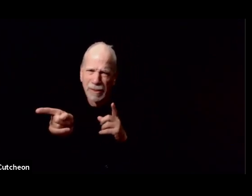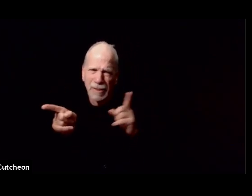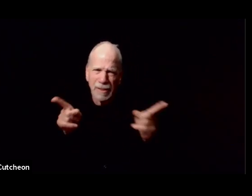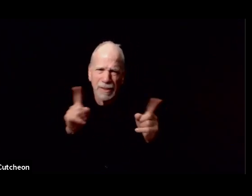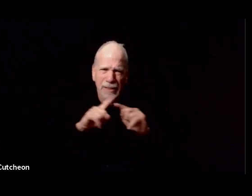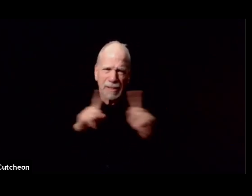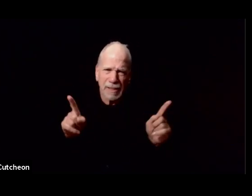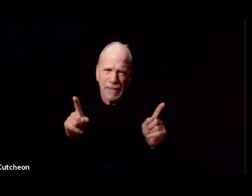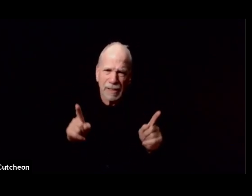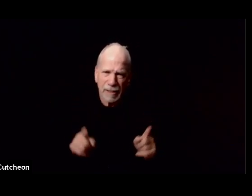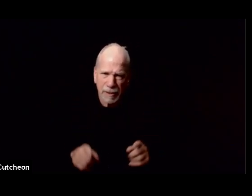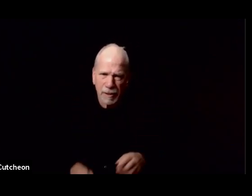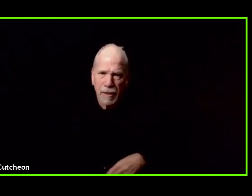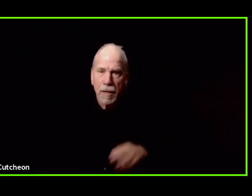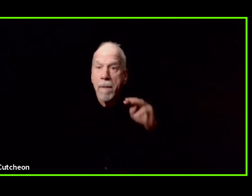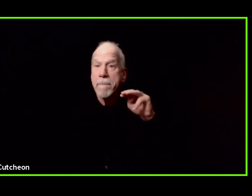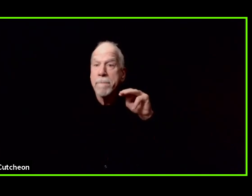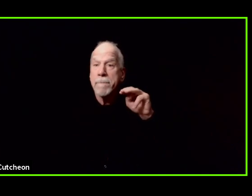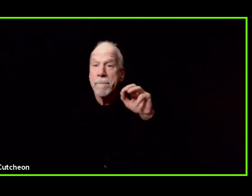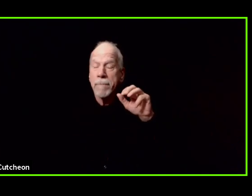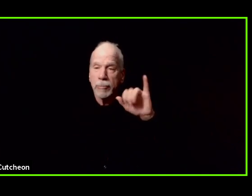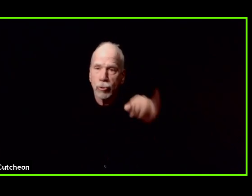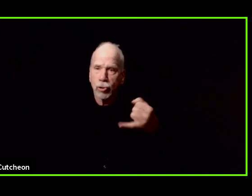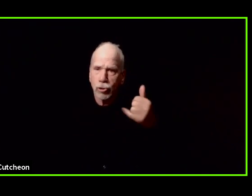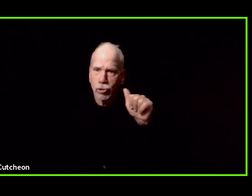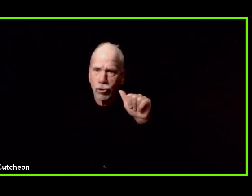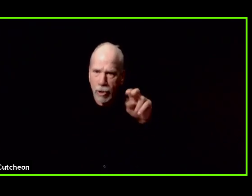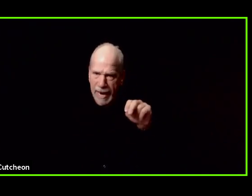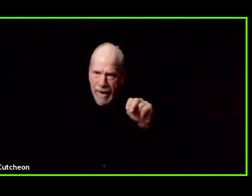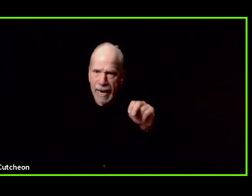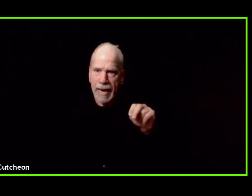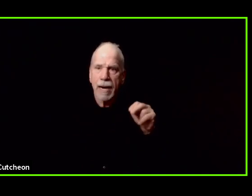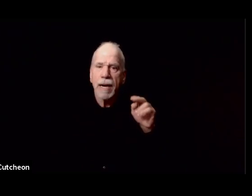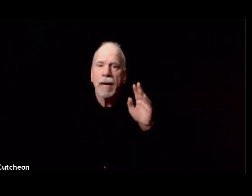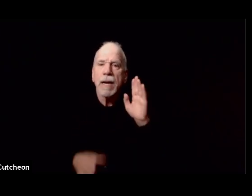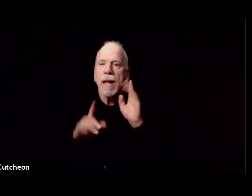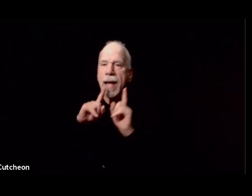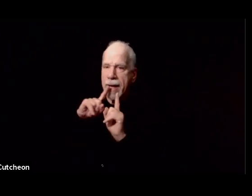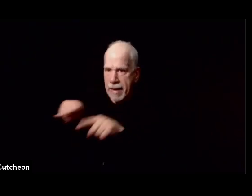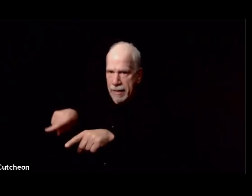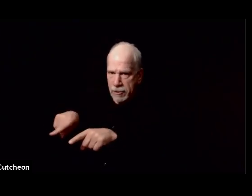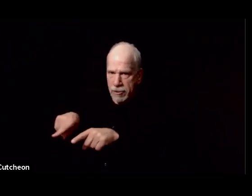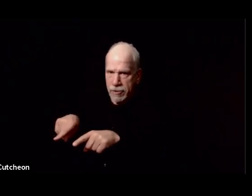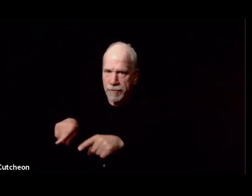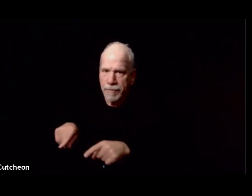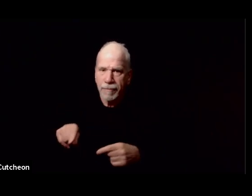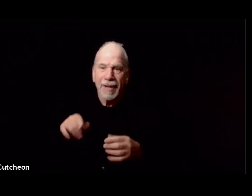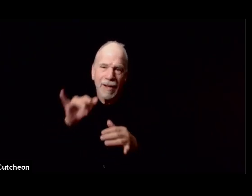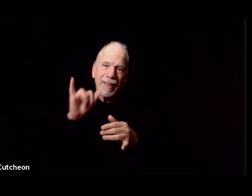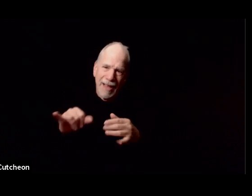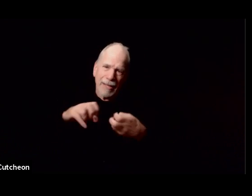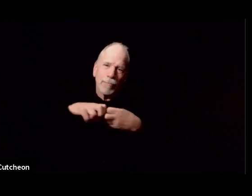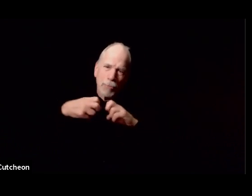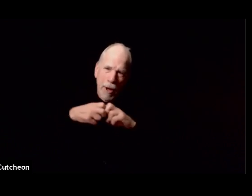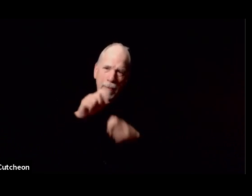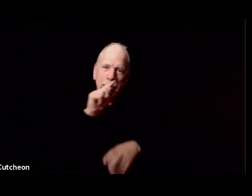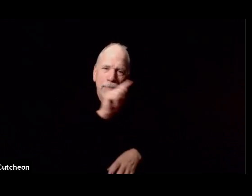very much aware that this is still an issue. We absolutely want people to get tested when